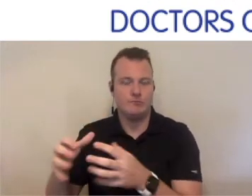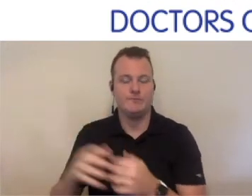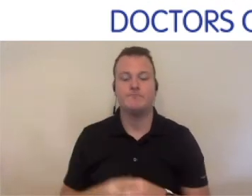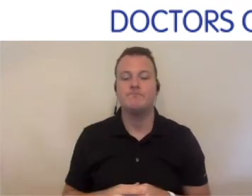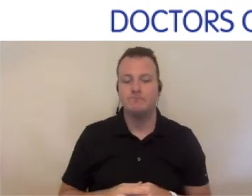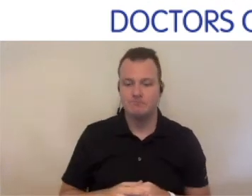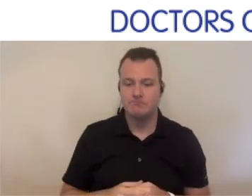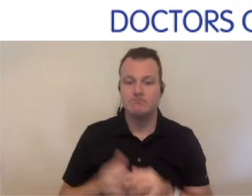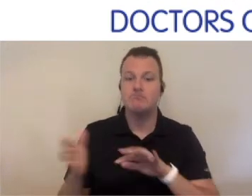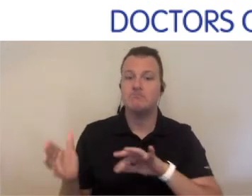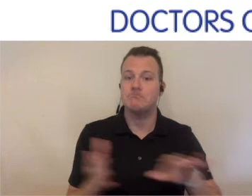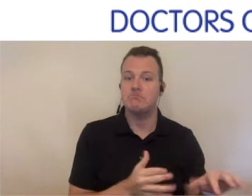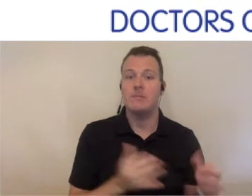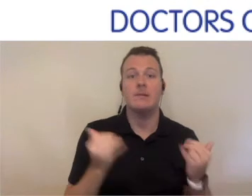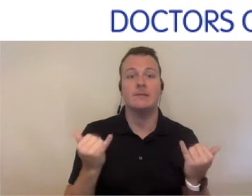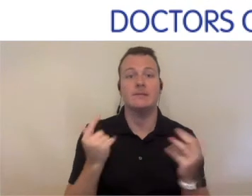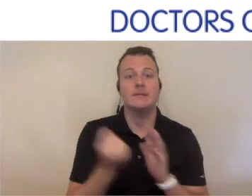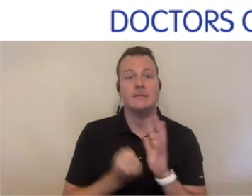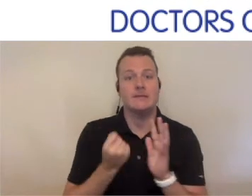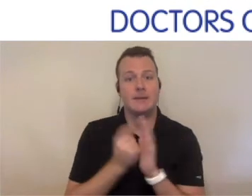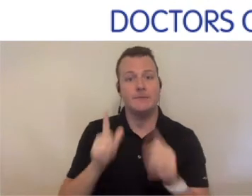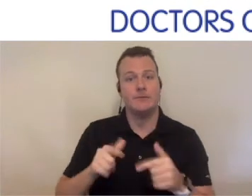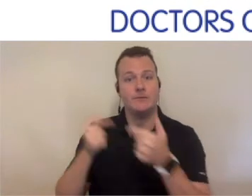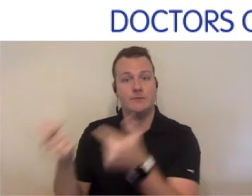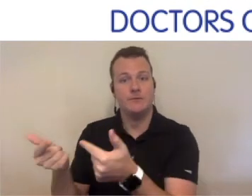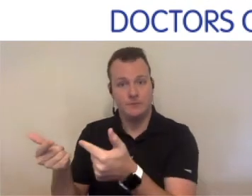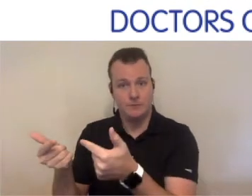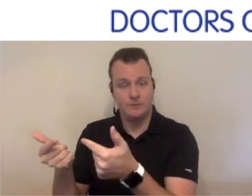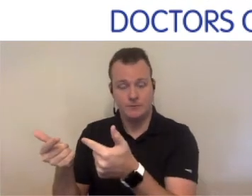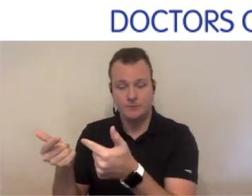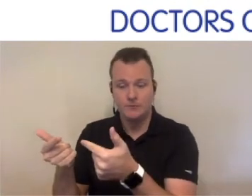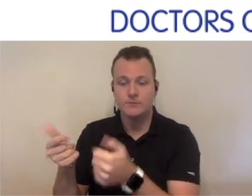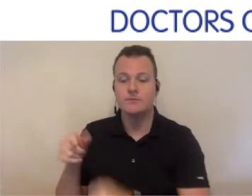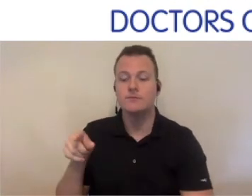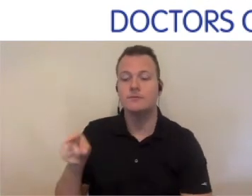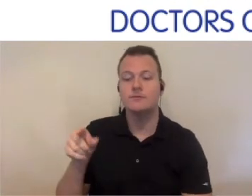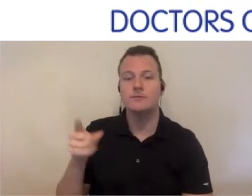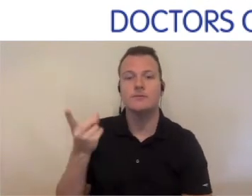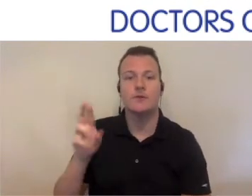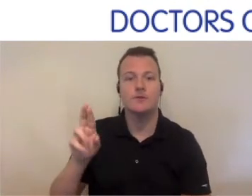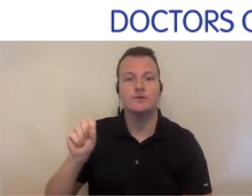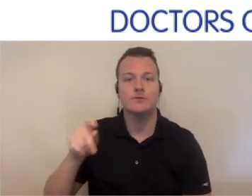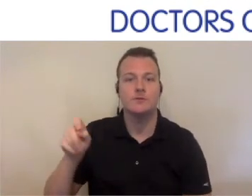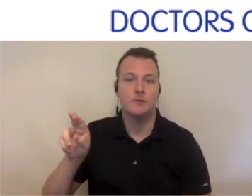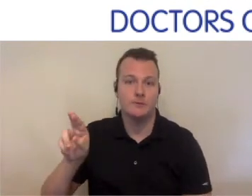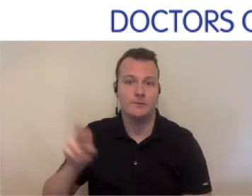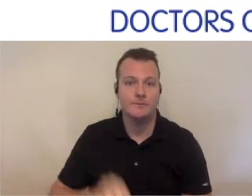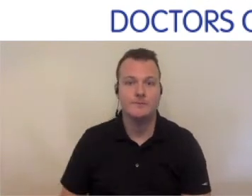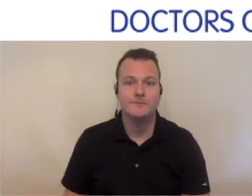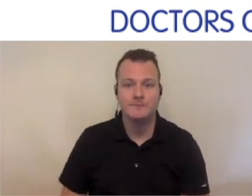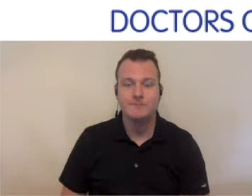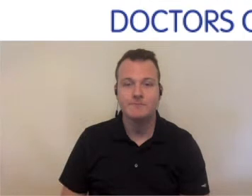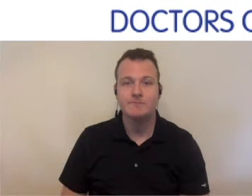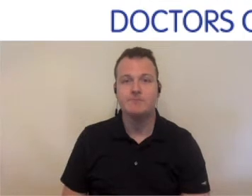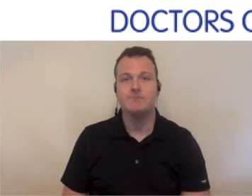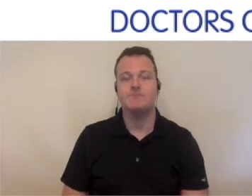and at this time, I'm going to turn it over to Dr. Spoor.